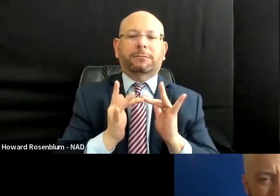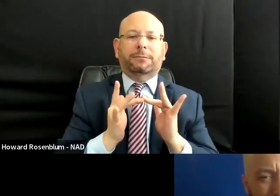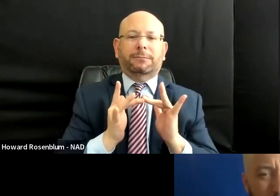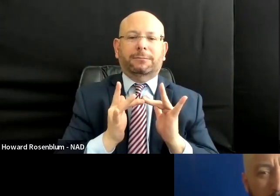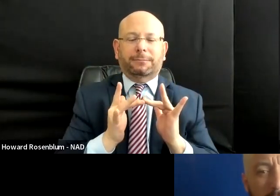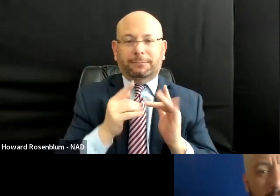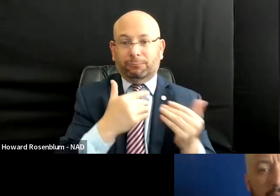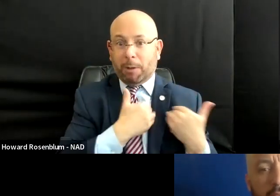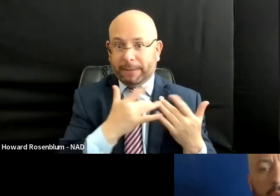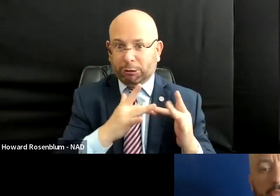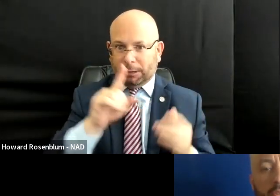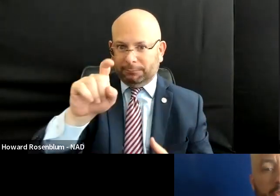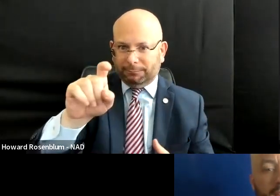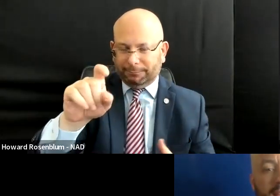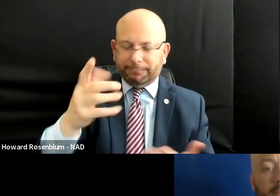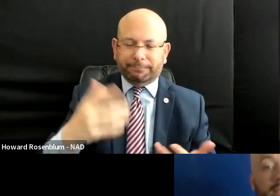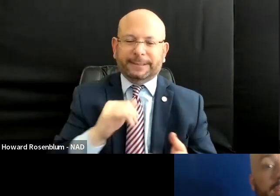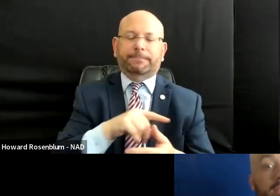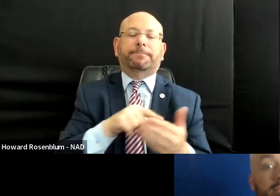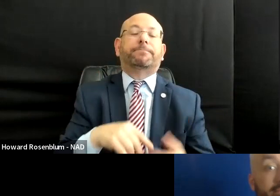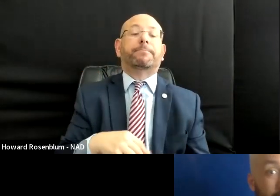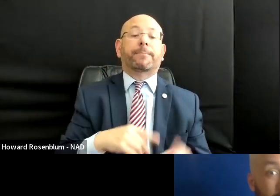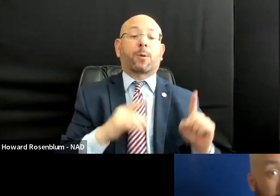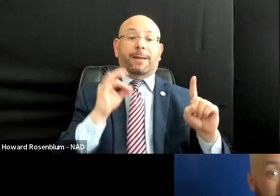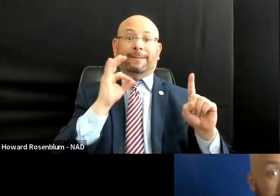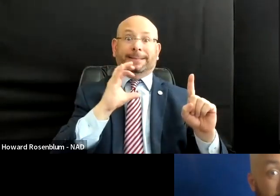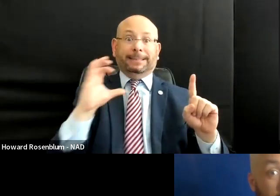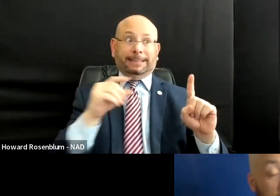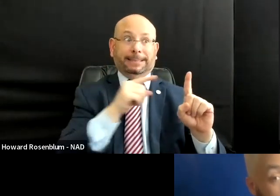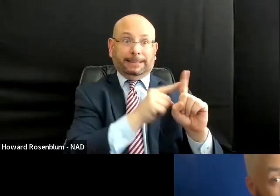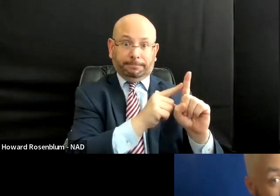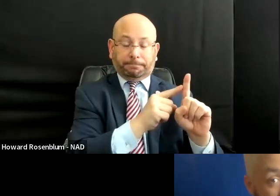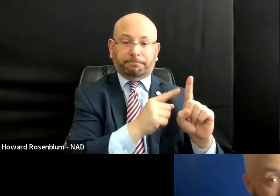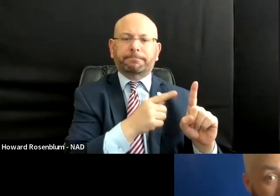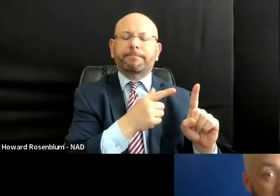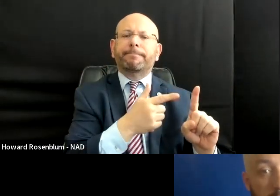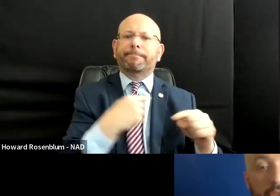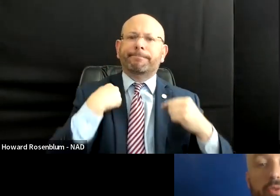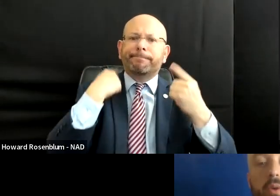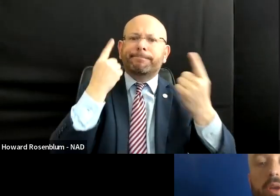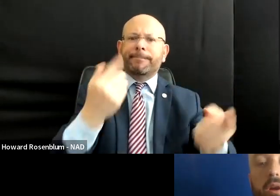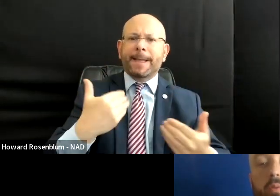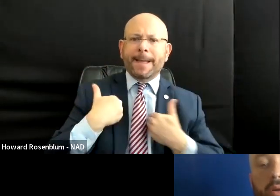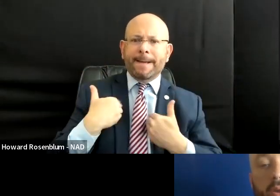abbreviated FCC.